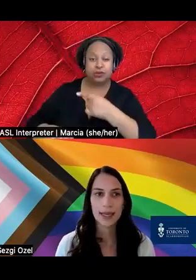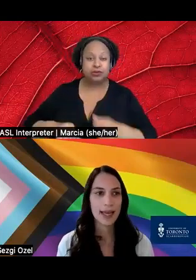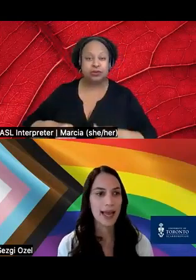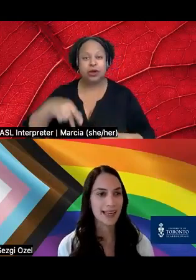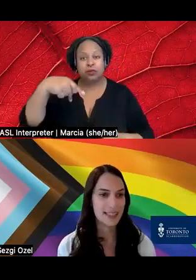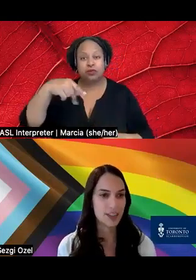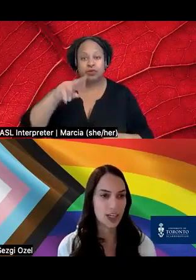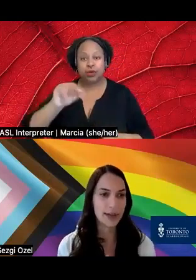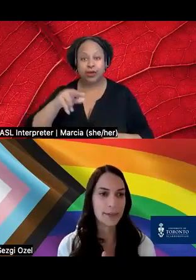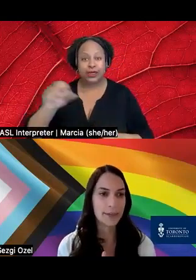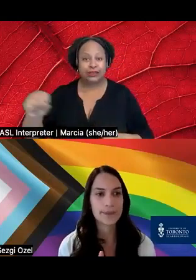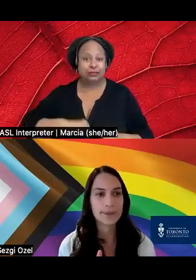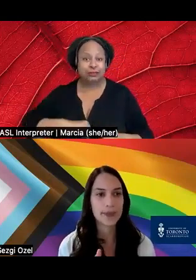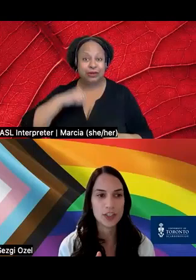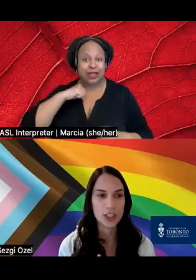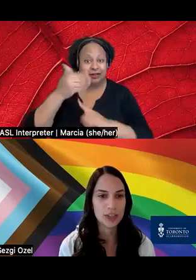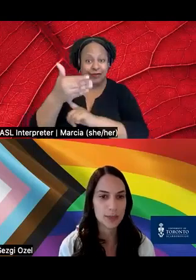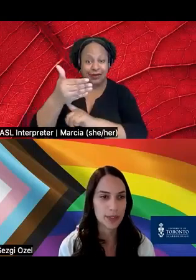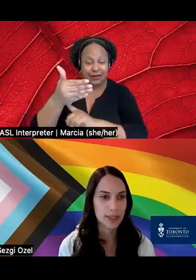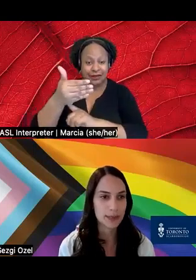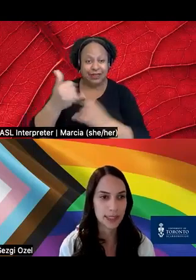Access check - a shared responsibility.